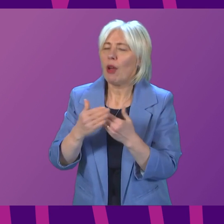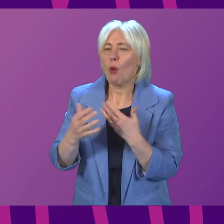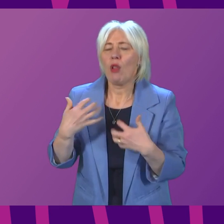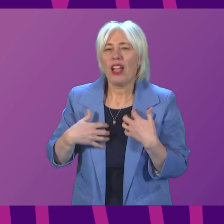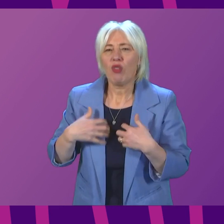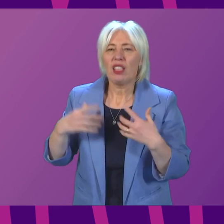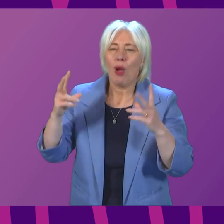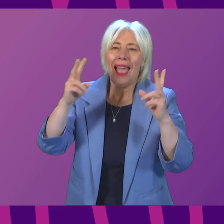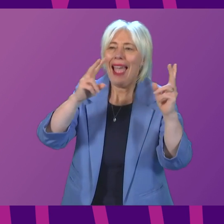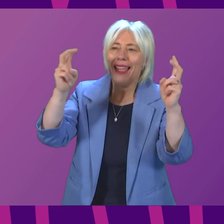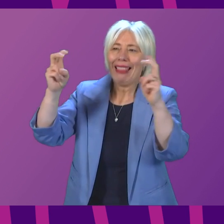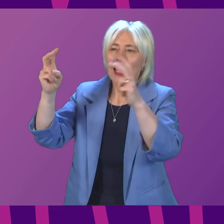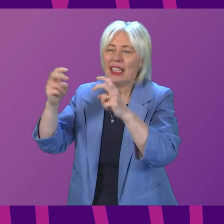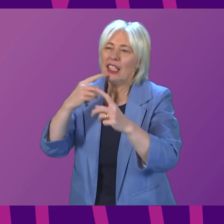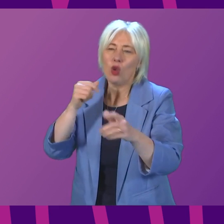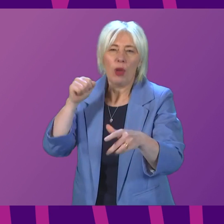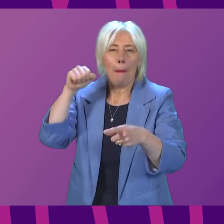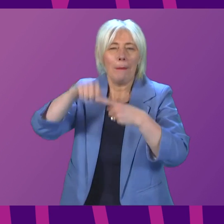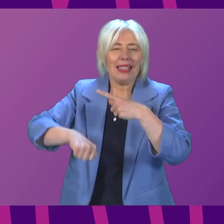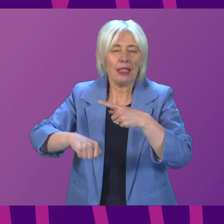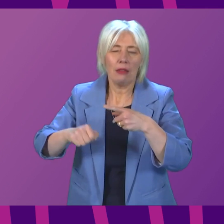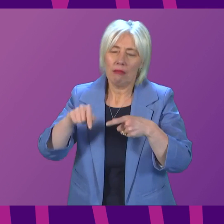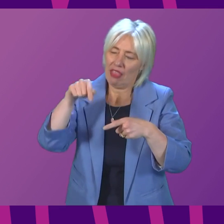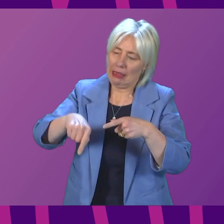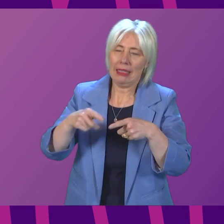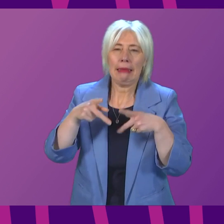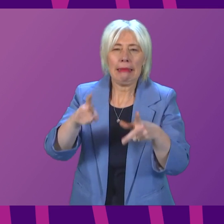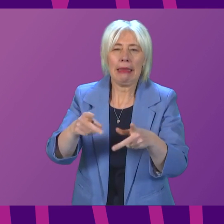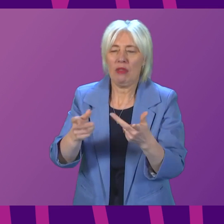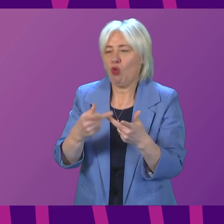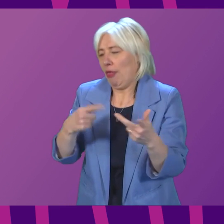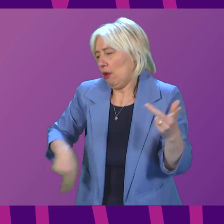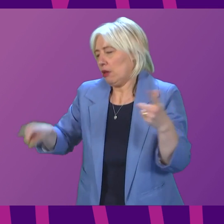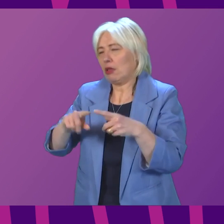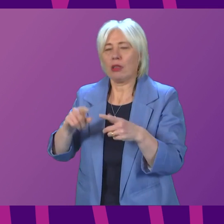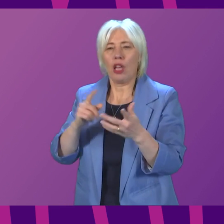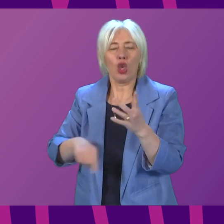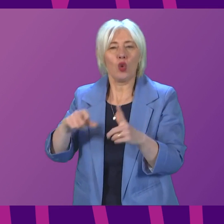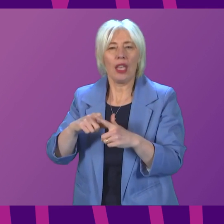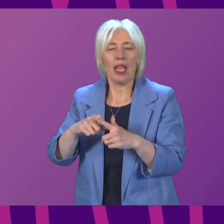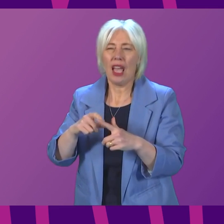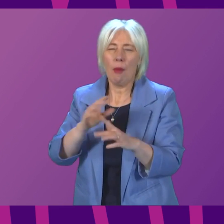about beating the rest of the United Kingdom to a DRS than in setting out the details of how its system will work.